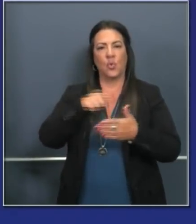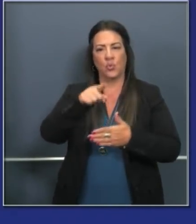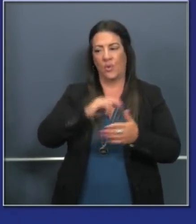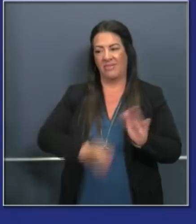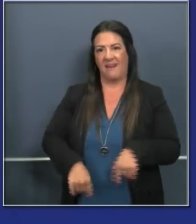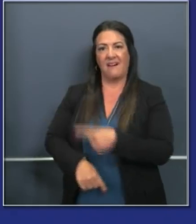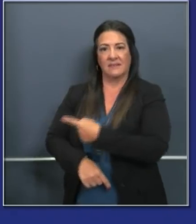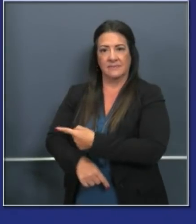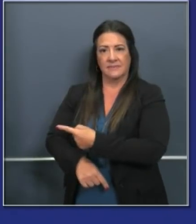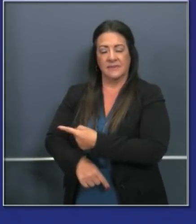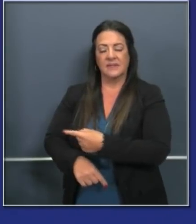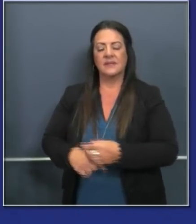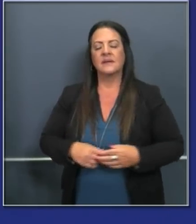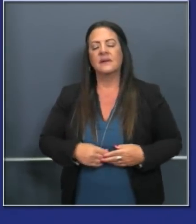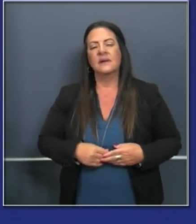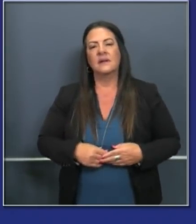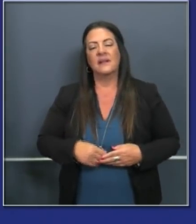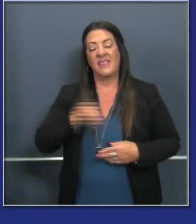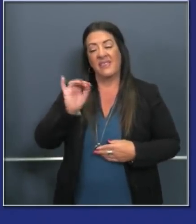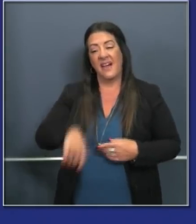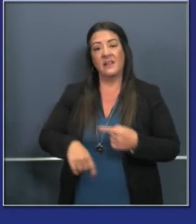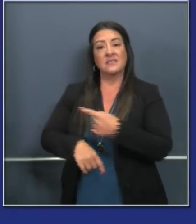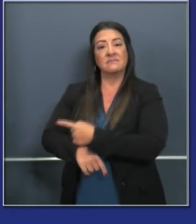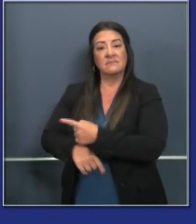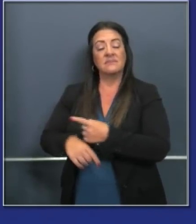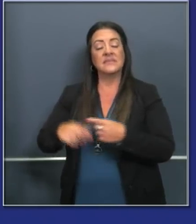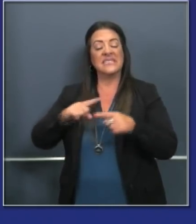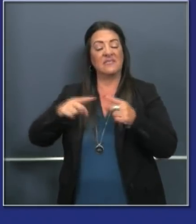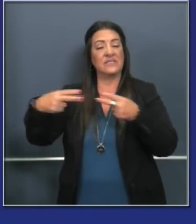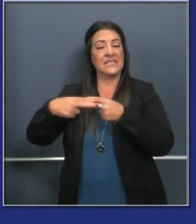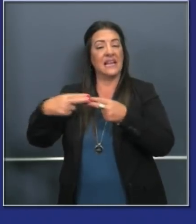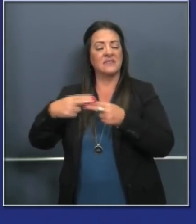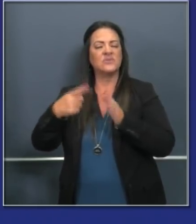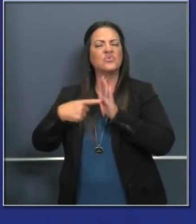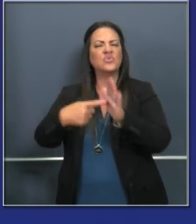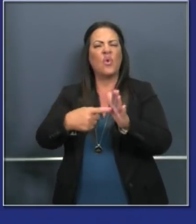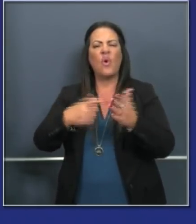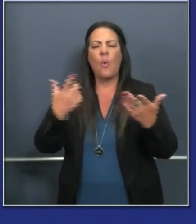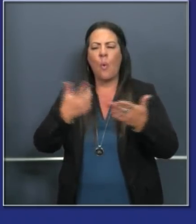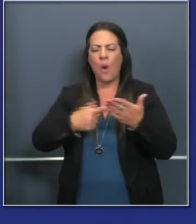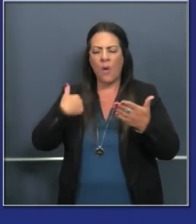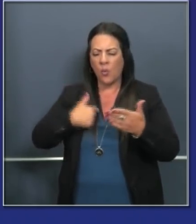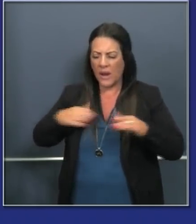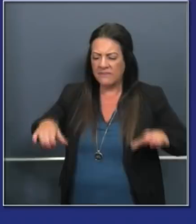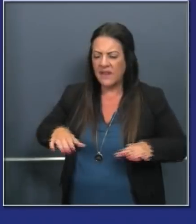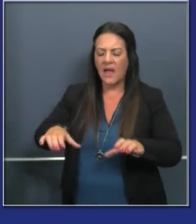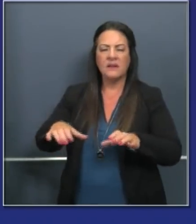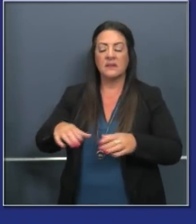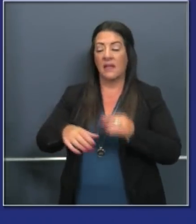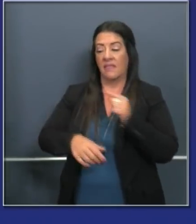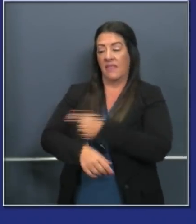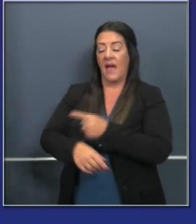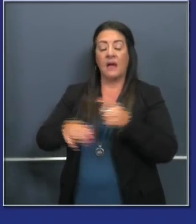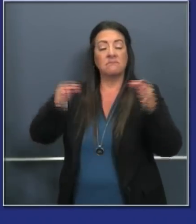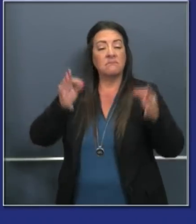RELEVANT. IN YOUR LIVES, BUT THE PURPOSE OF THIS. MODEL. IS